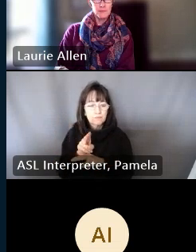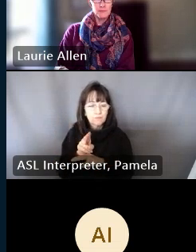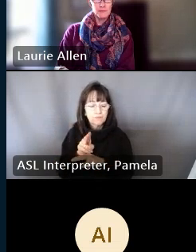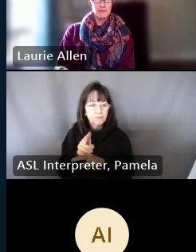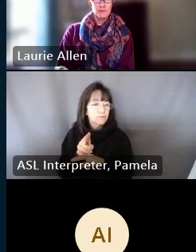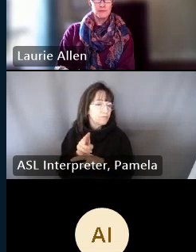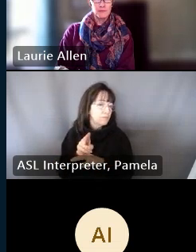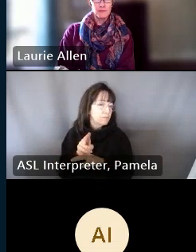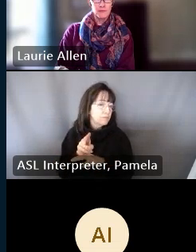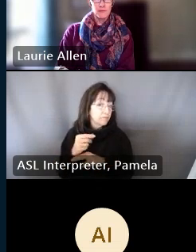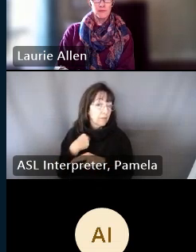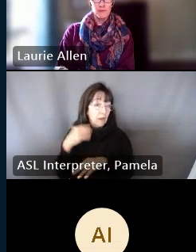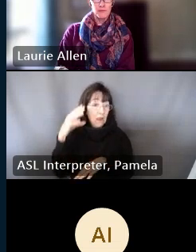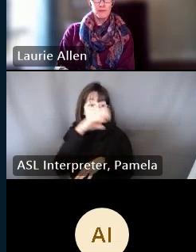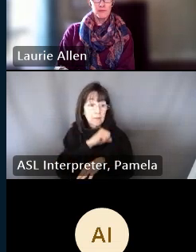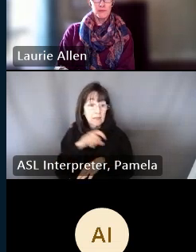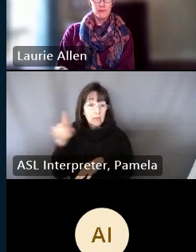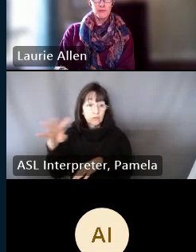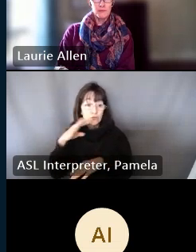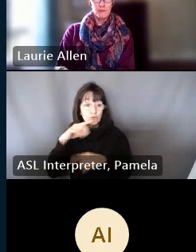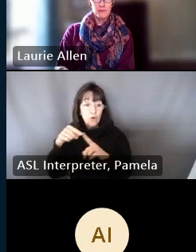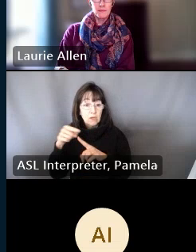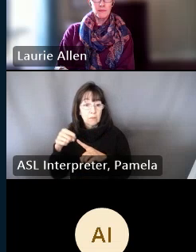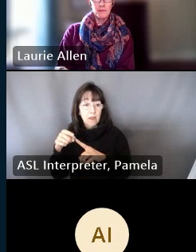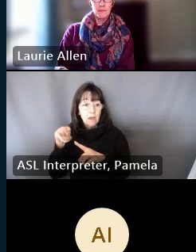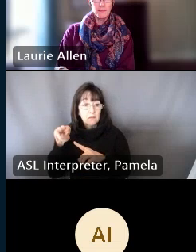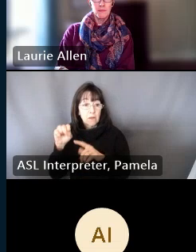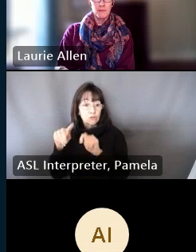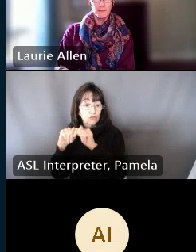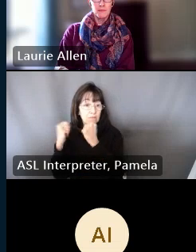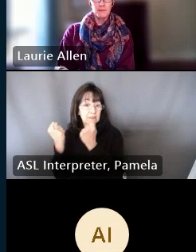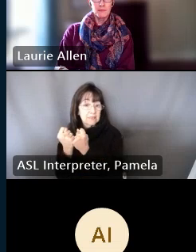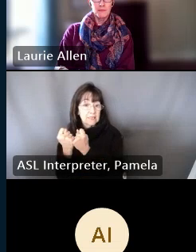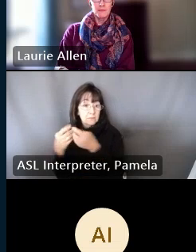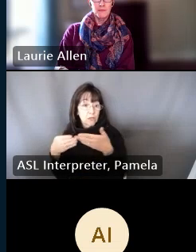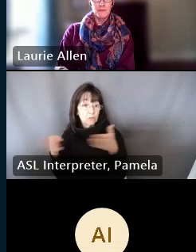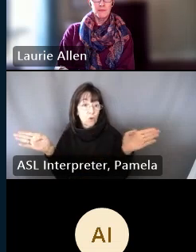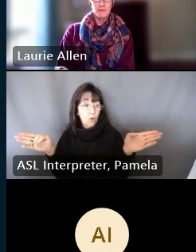I'm guessing they're just referring to Teams as a whole. But, yes.